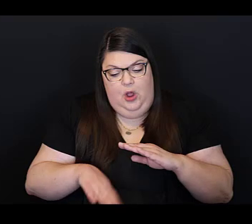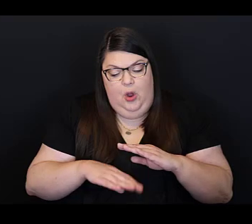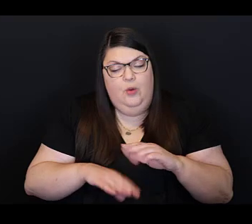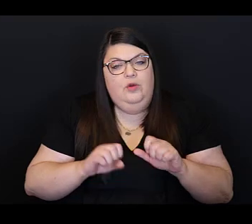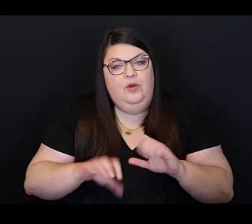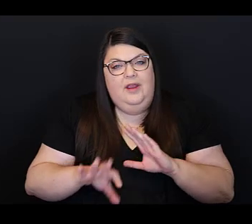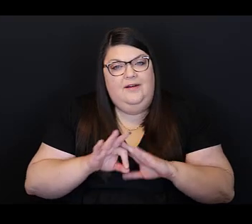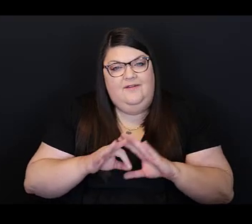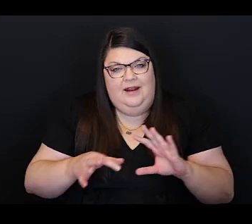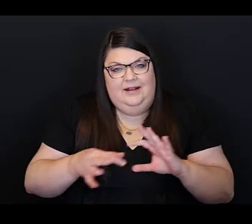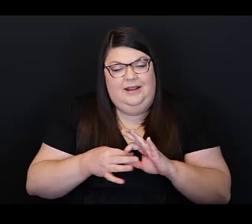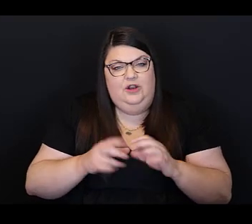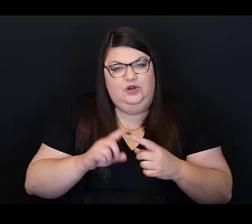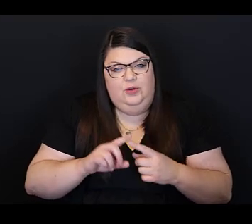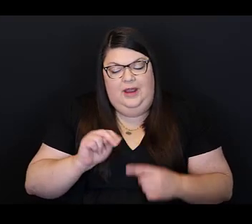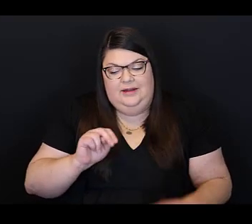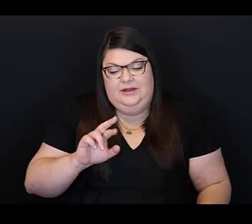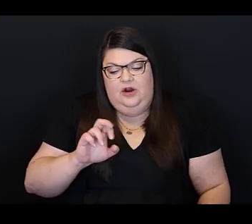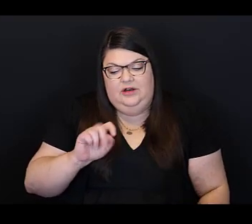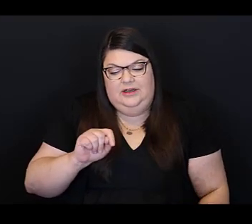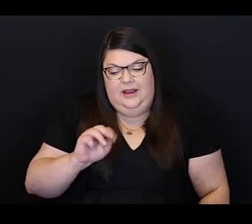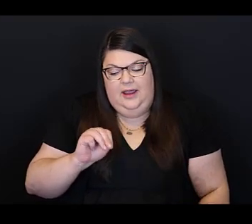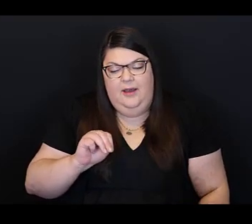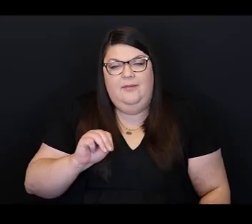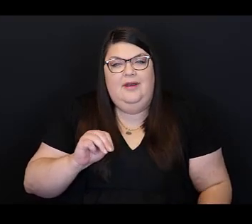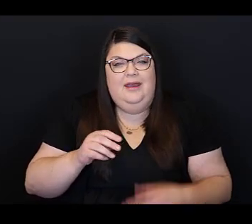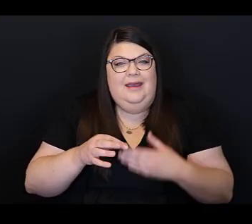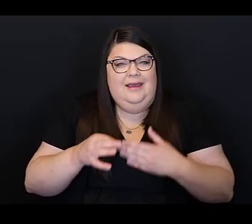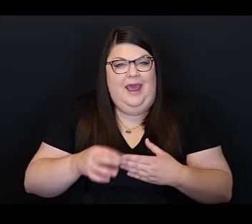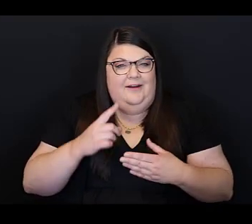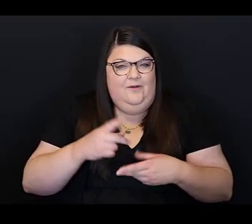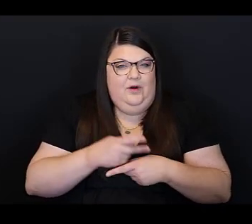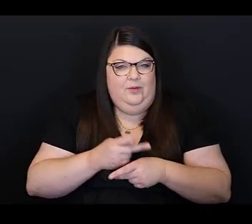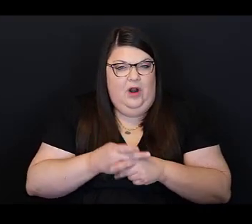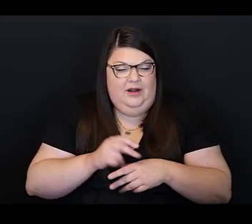you can find a link to the NCRTM Guide for Product Submission and Transferring